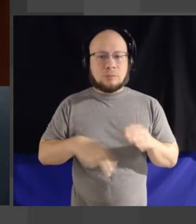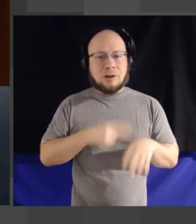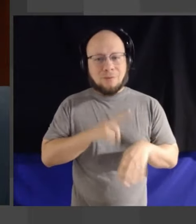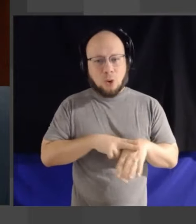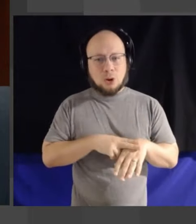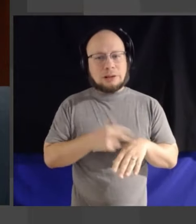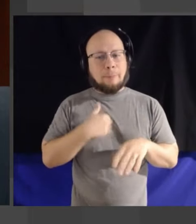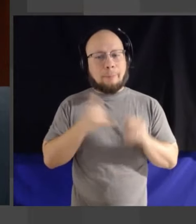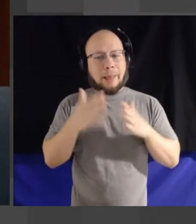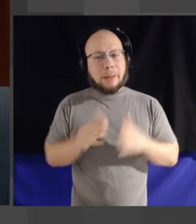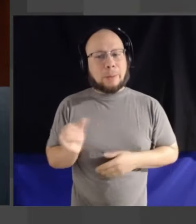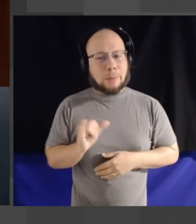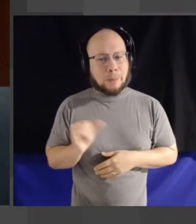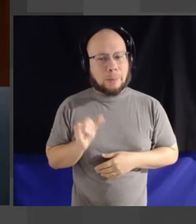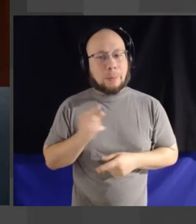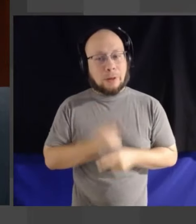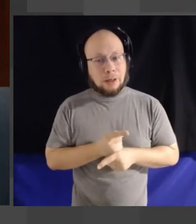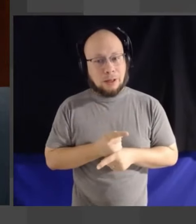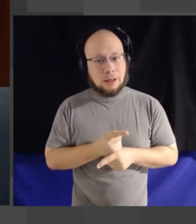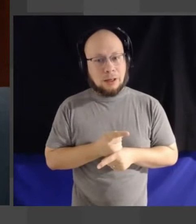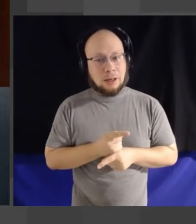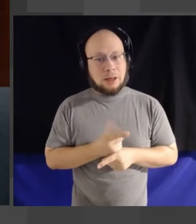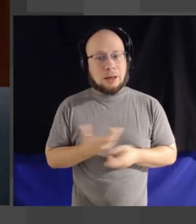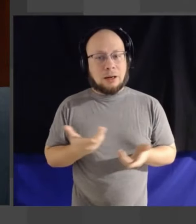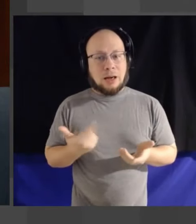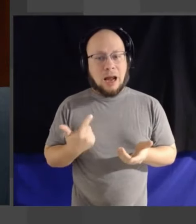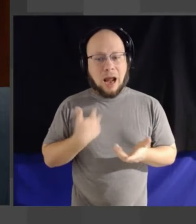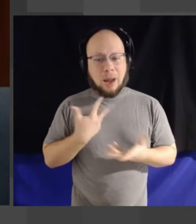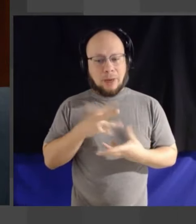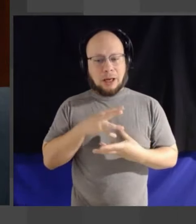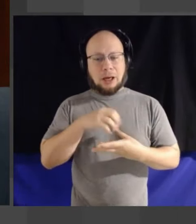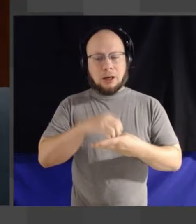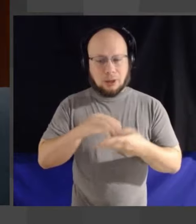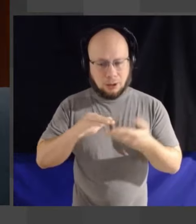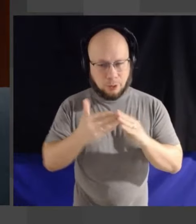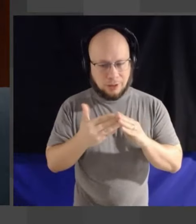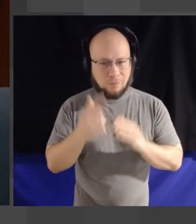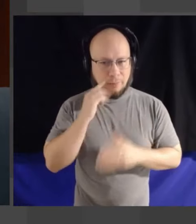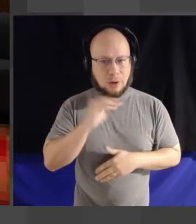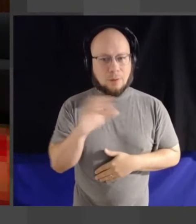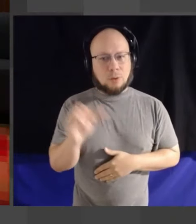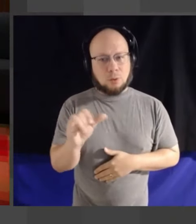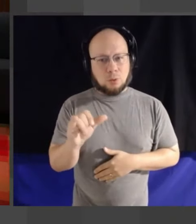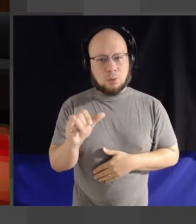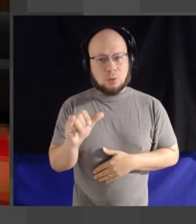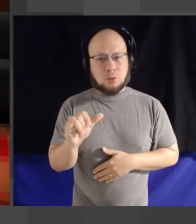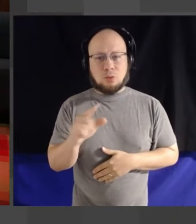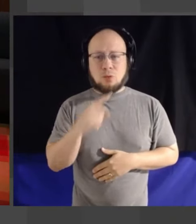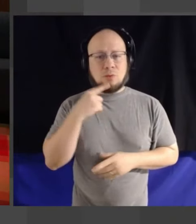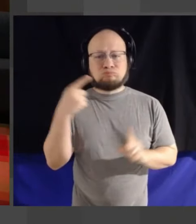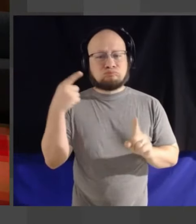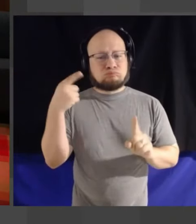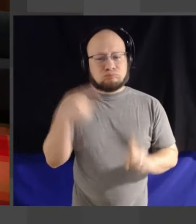BUT OF COURSE I'M ALSO A MINECRAFT PLAYER AND WE'RE ALL